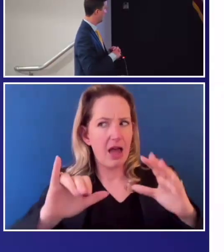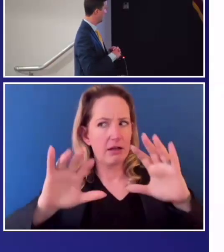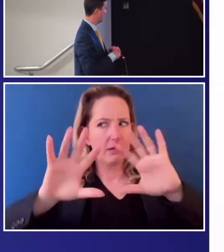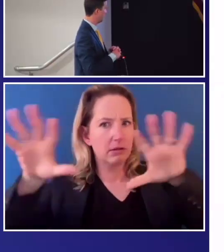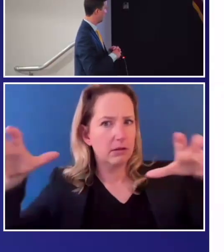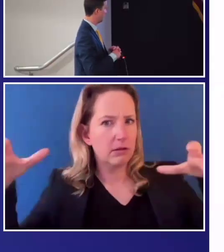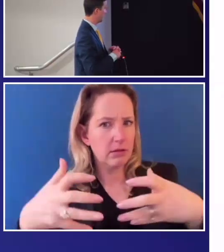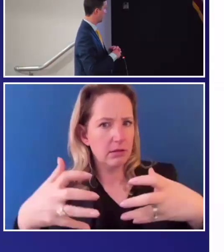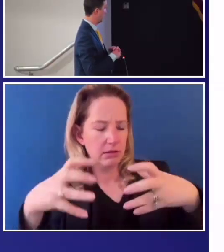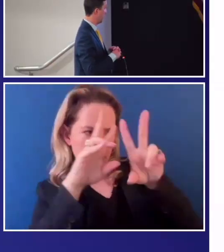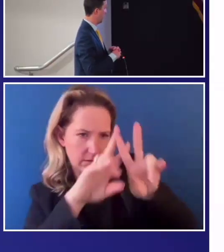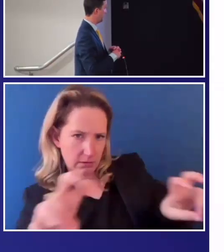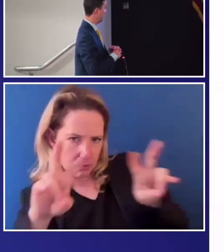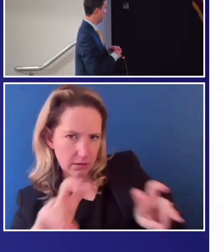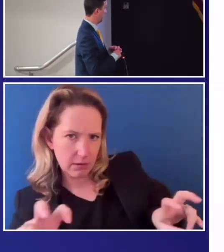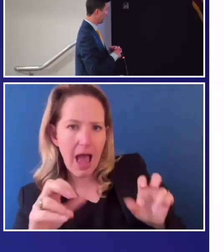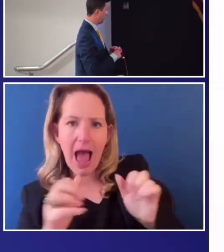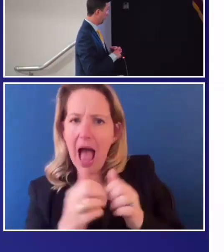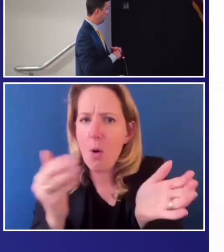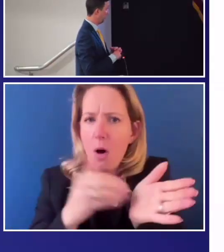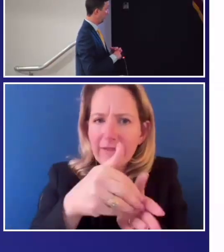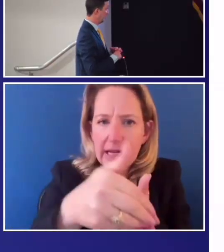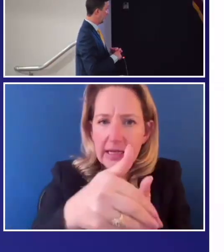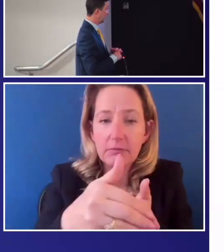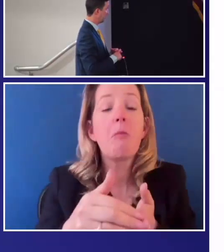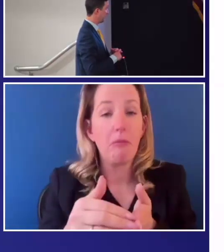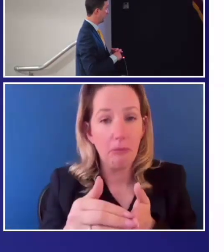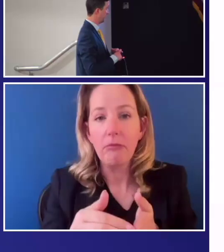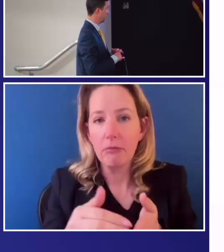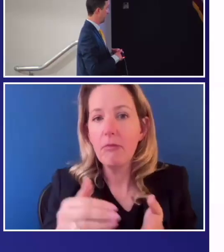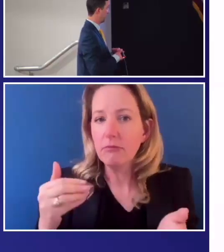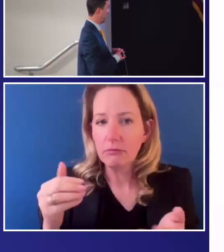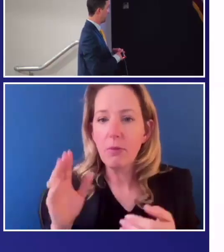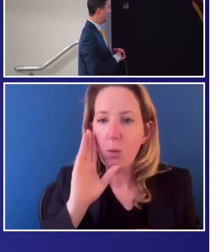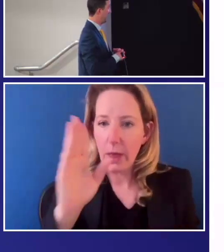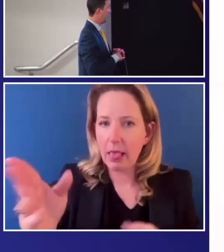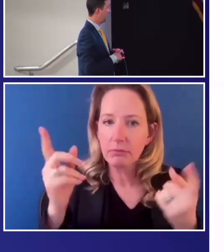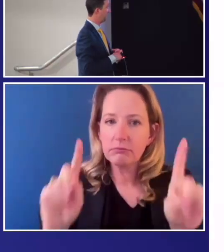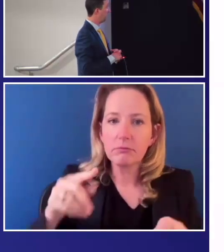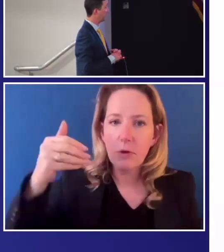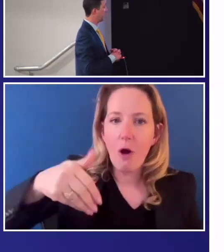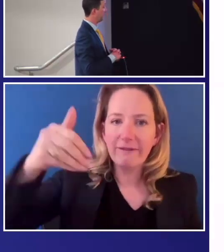And the answer is quite often. Overall, only 9% of programs have more than